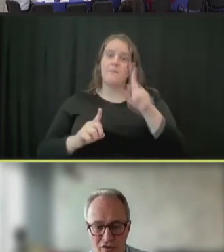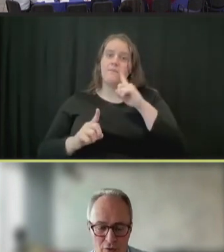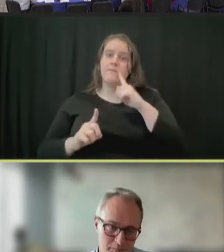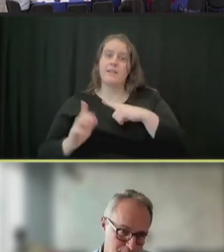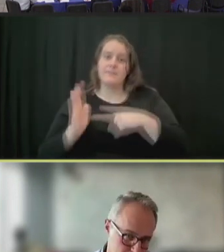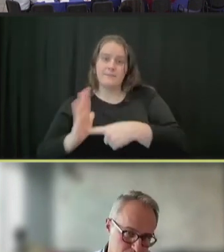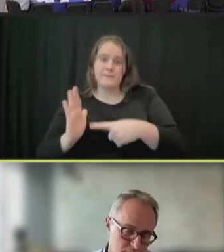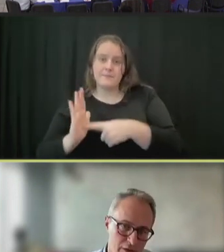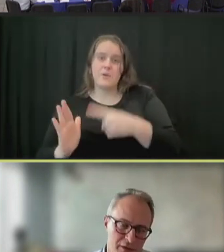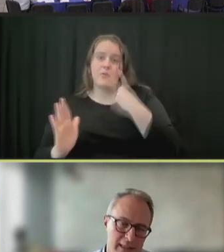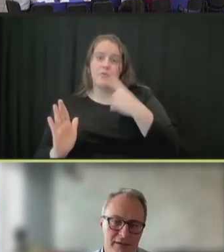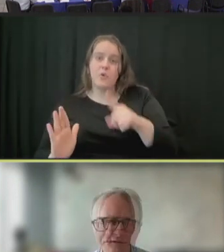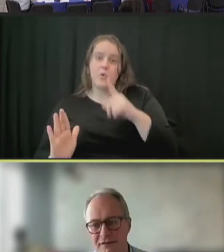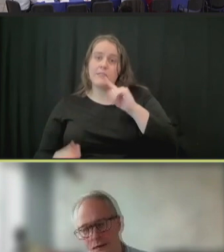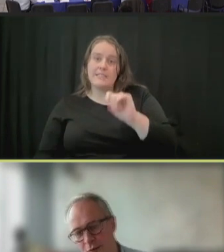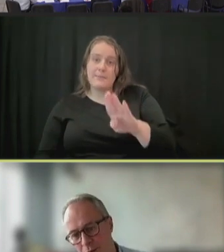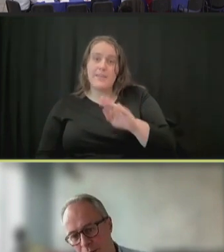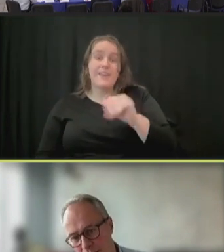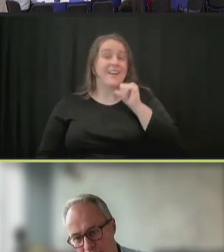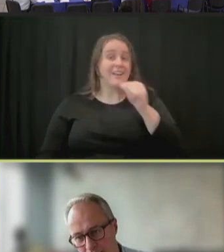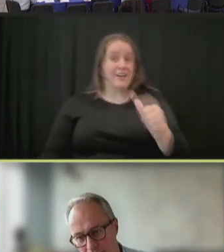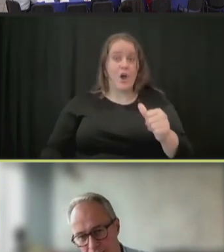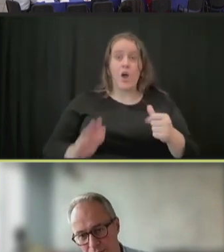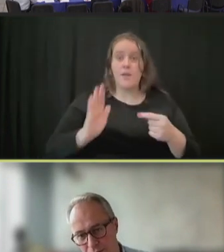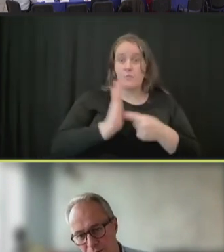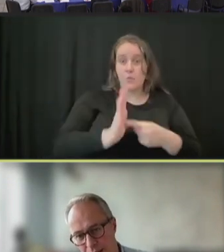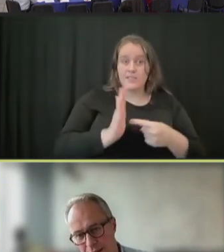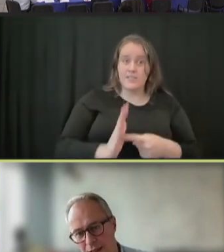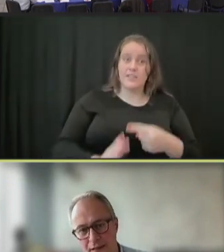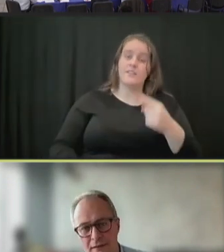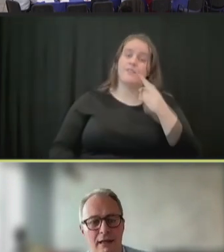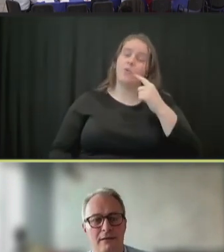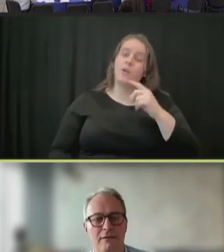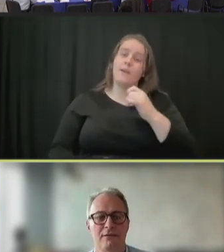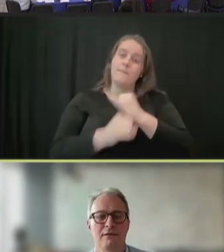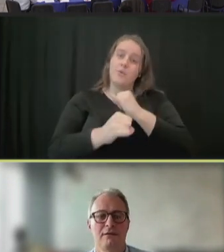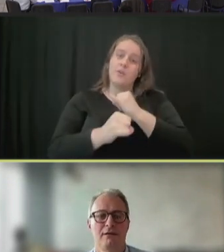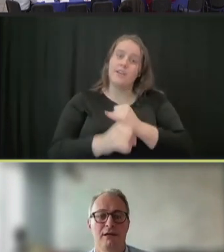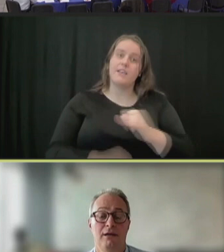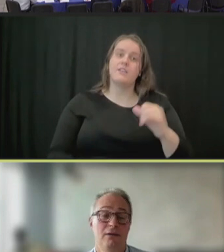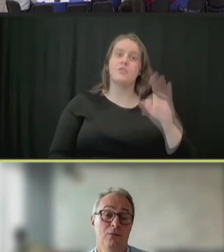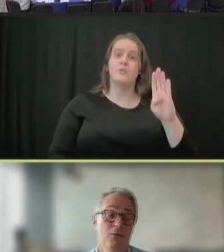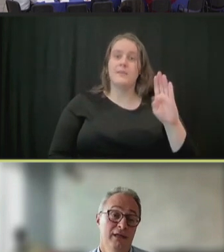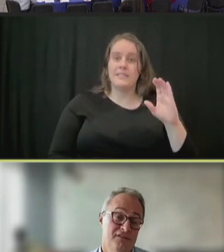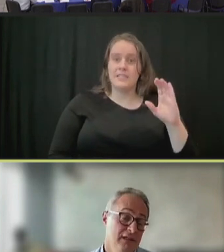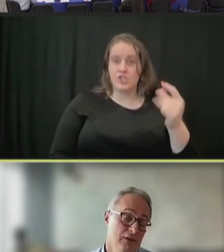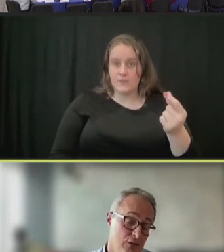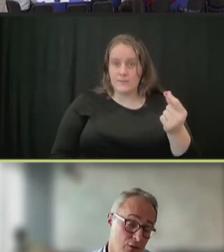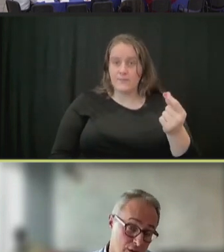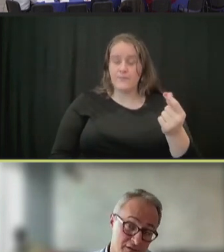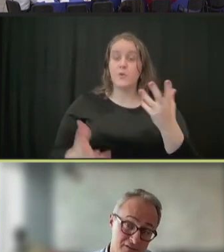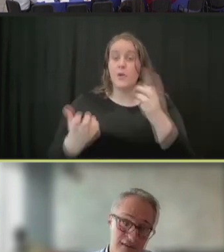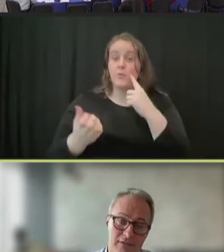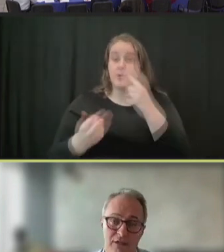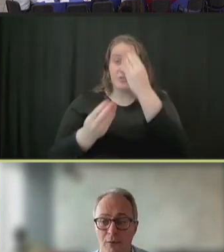So, I guess, you know, what I like to indicate that we are still don't understand very well